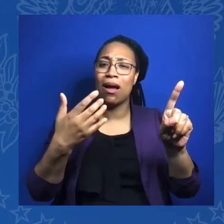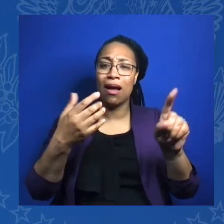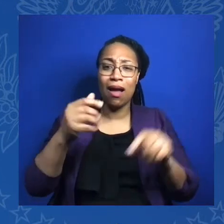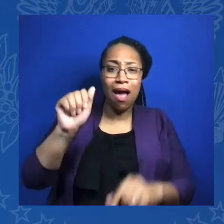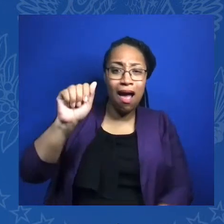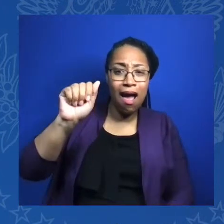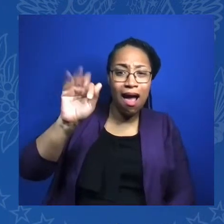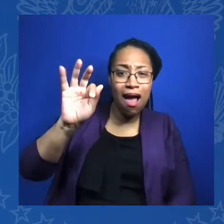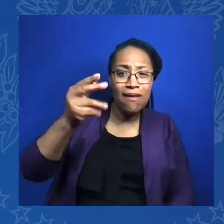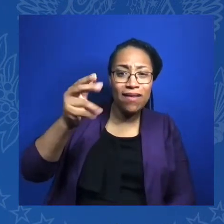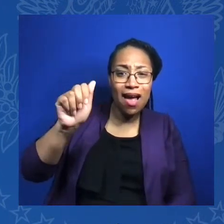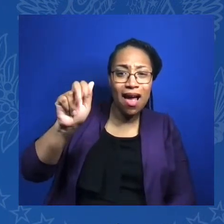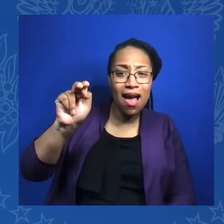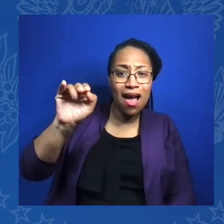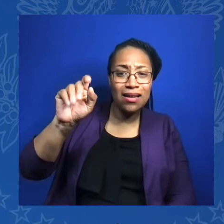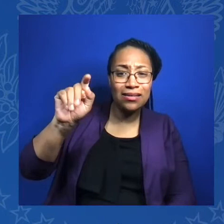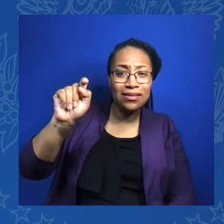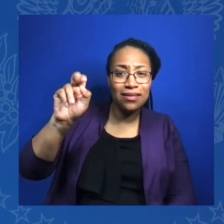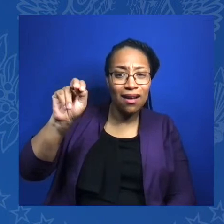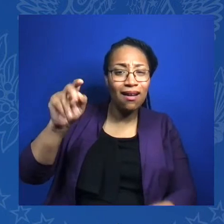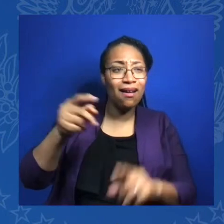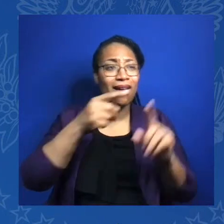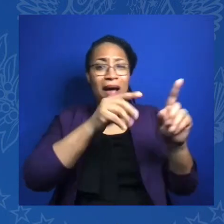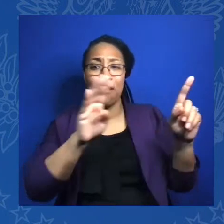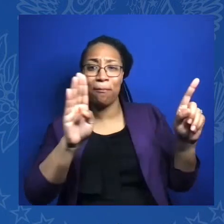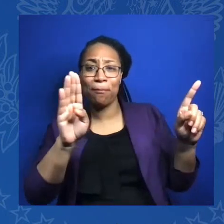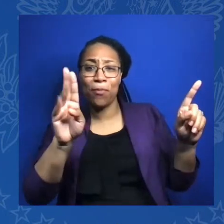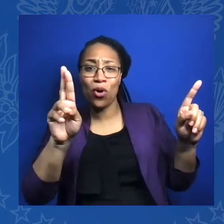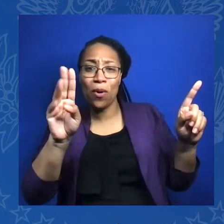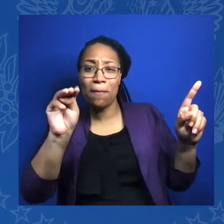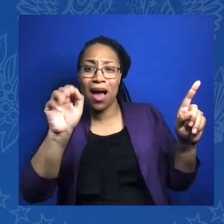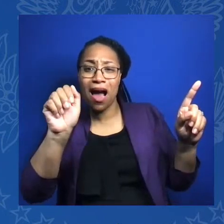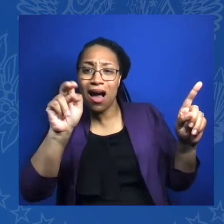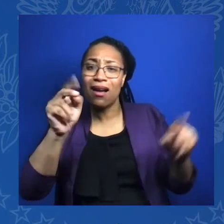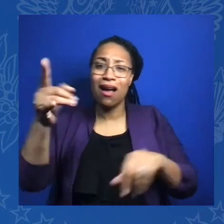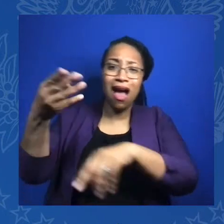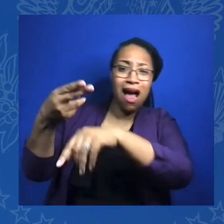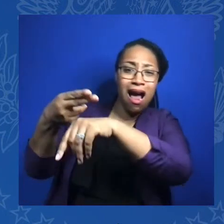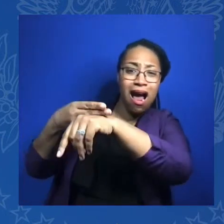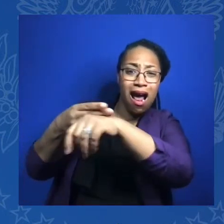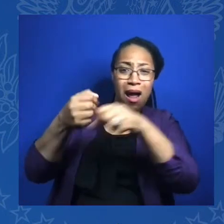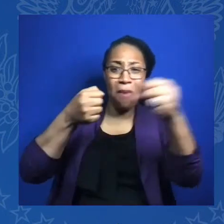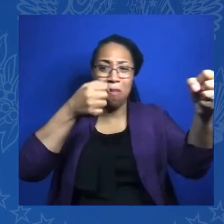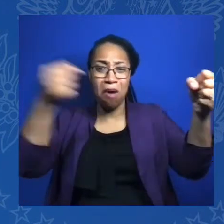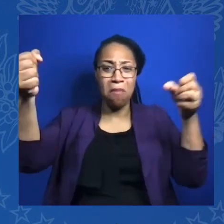and around the world. But we're doing everything we can to prevent these cases from occurring in the first place.